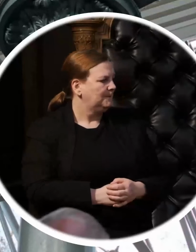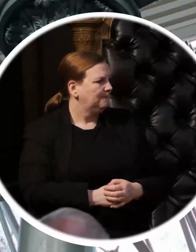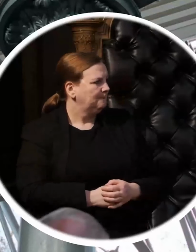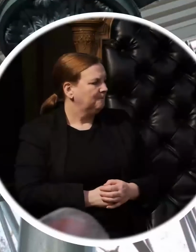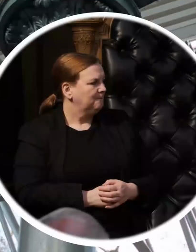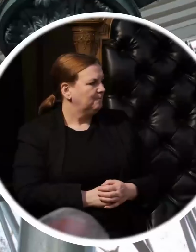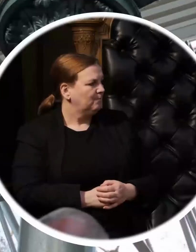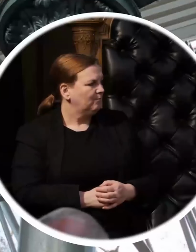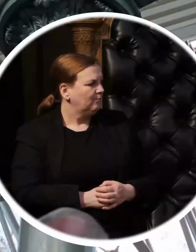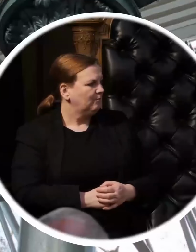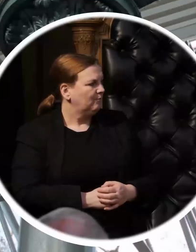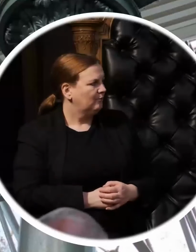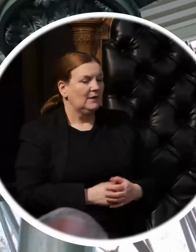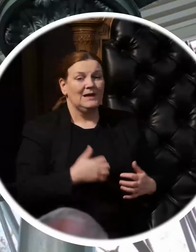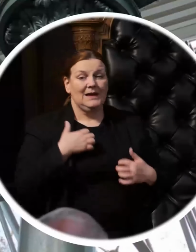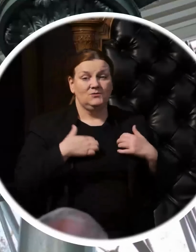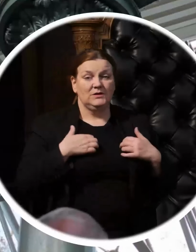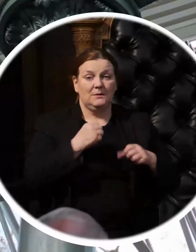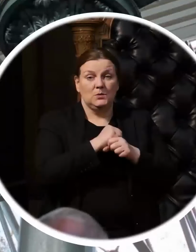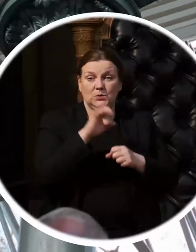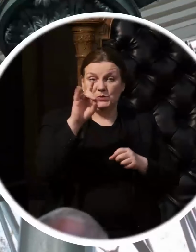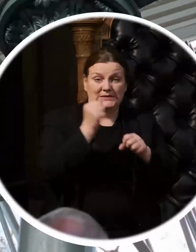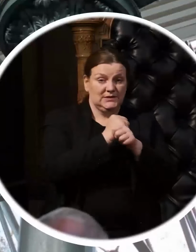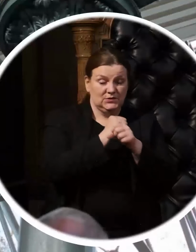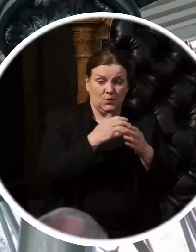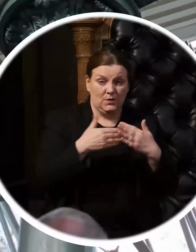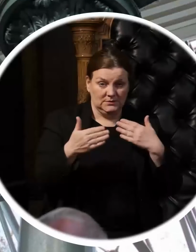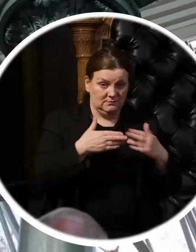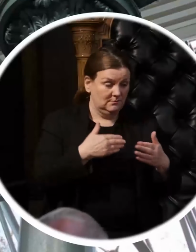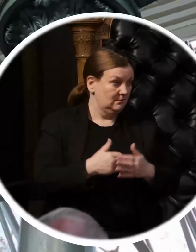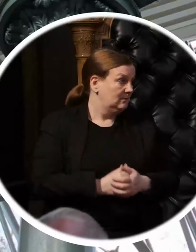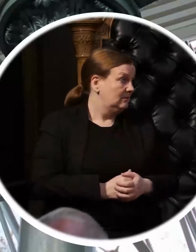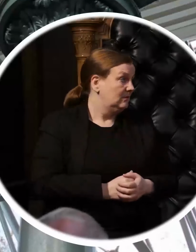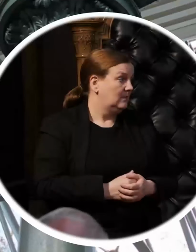The interesting thing about Heuston Station is, like Amiens Street,